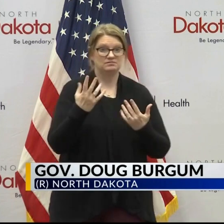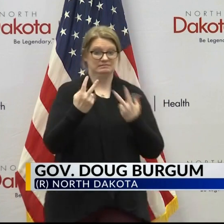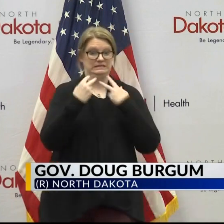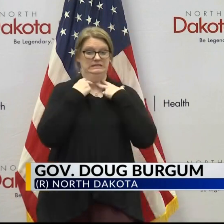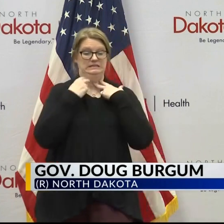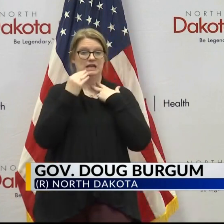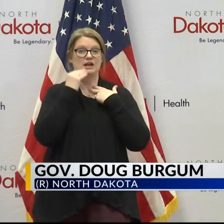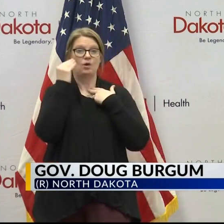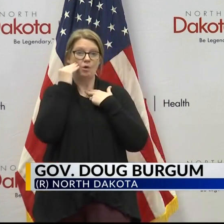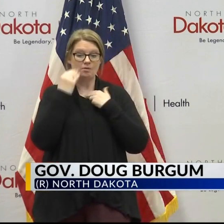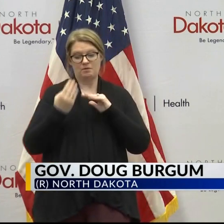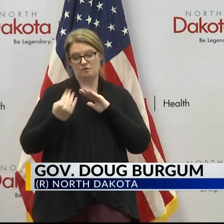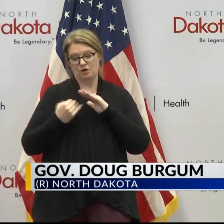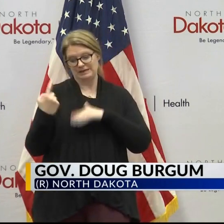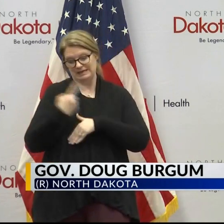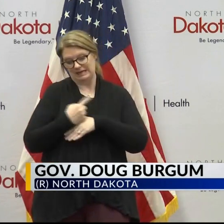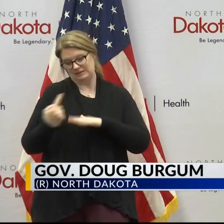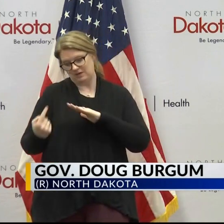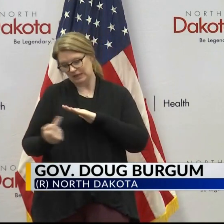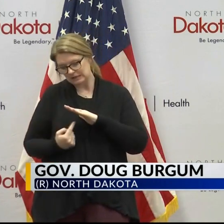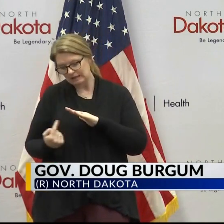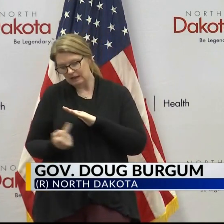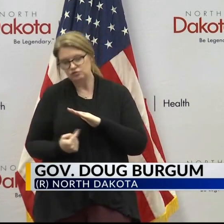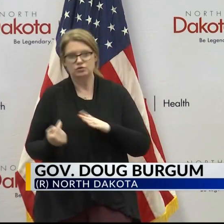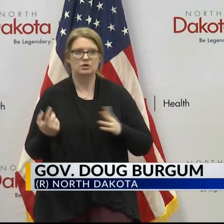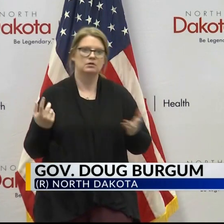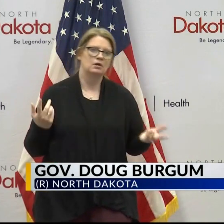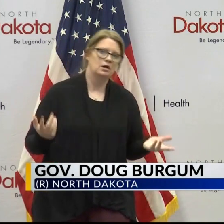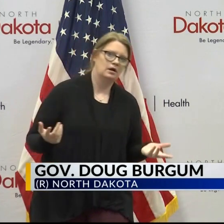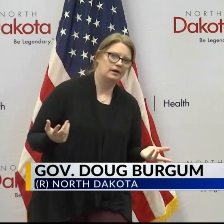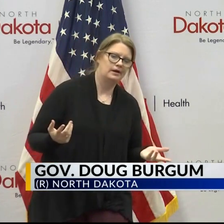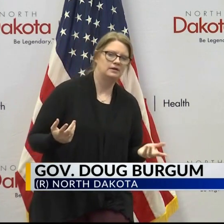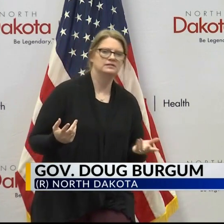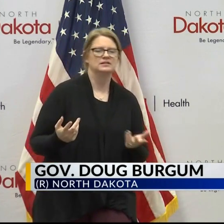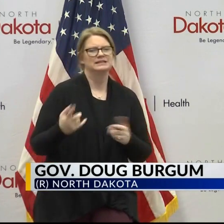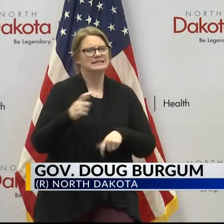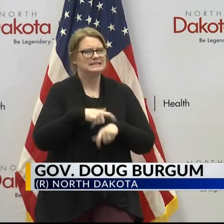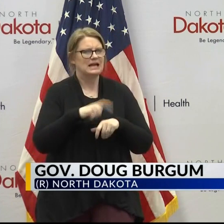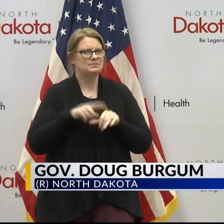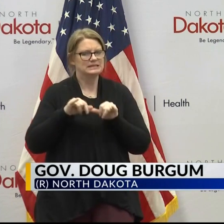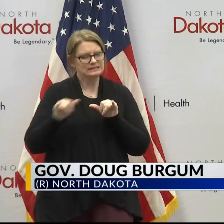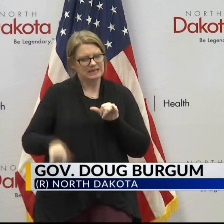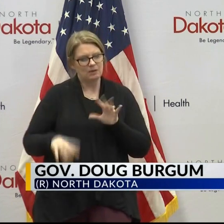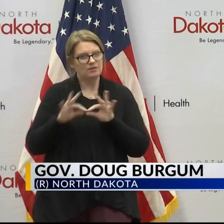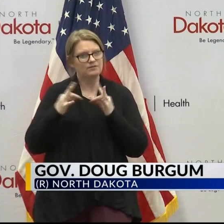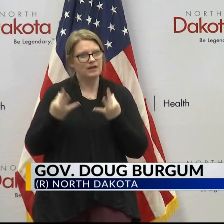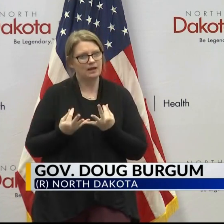RESPONSE.GOV. NEXT TOPIC IS THE CENSUS. WE TALKED ABOUT THERE'S OPPORTUNITIES FOR THINGS TO DO